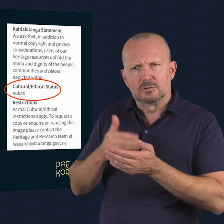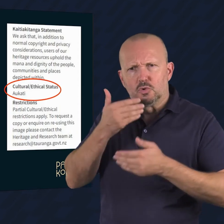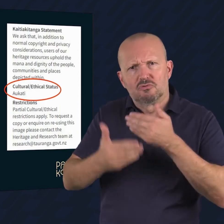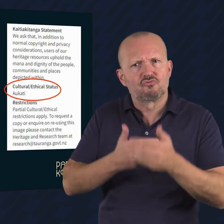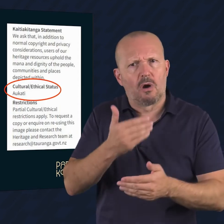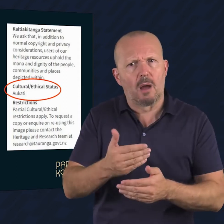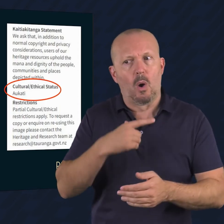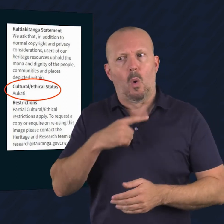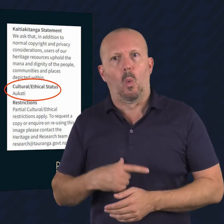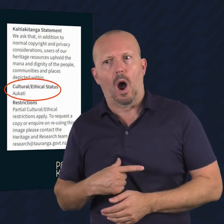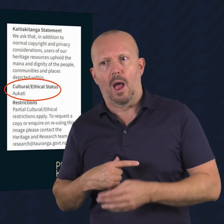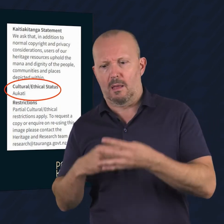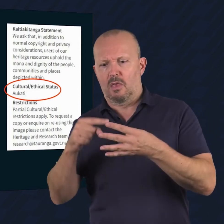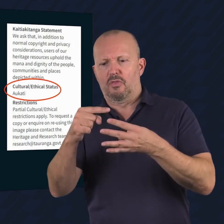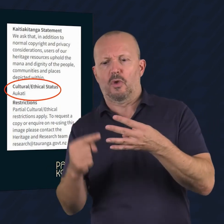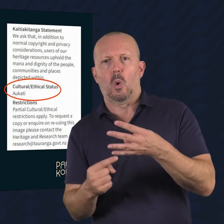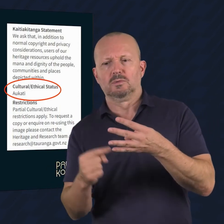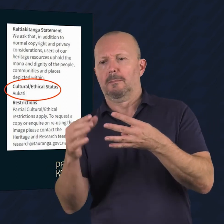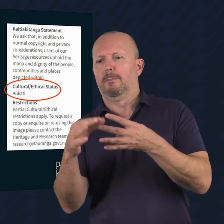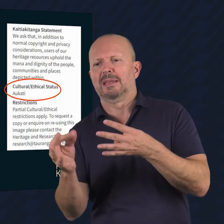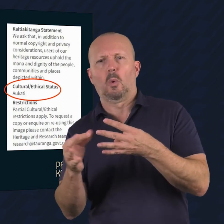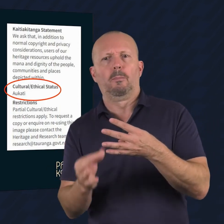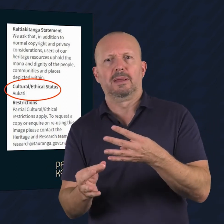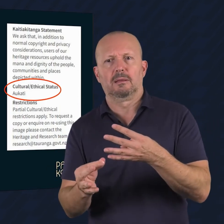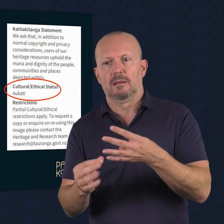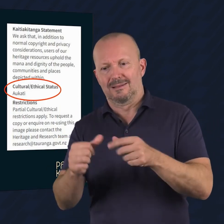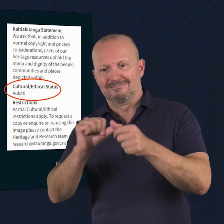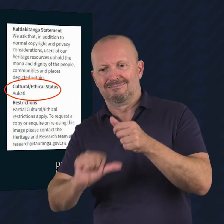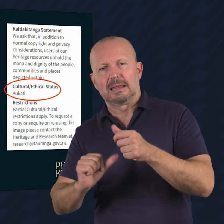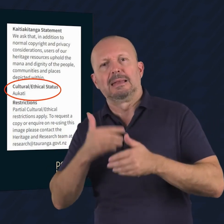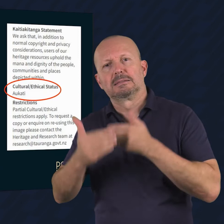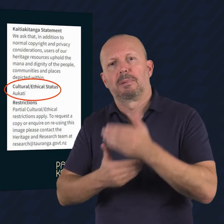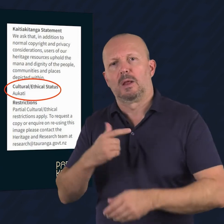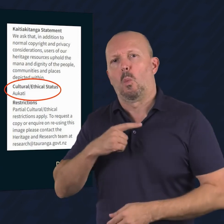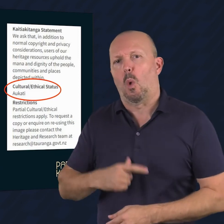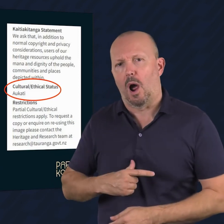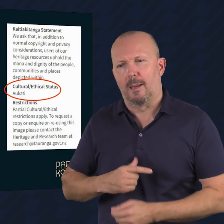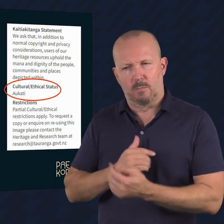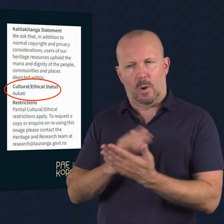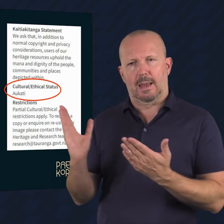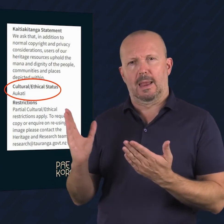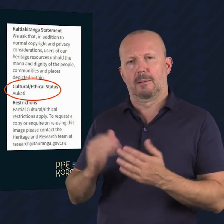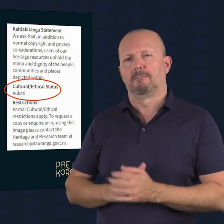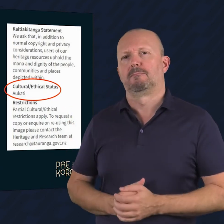why a cultural ethical status has been chosen. This field also puts into plain terms